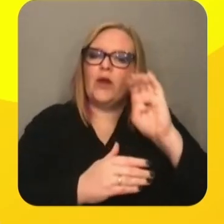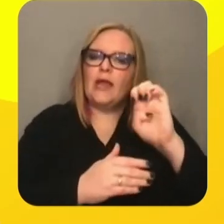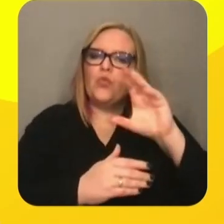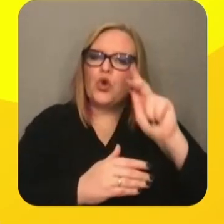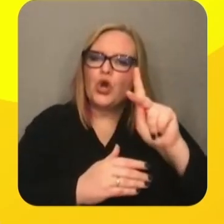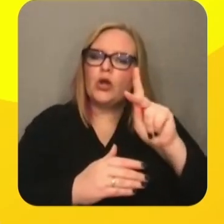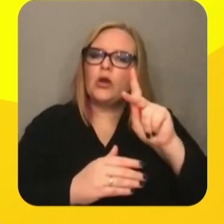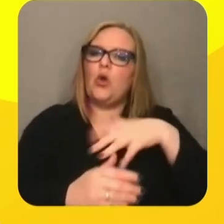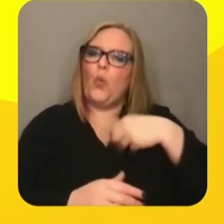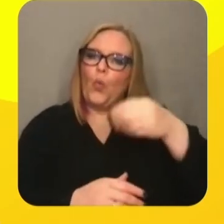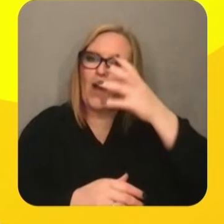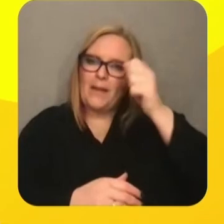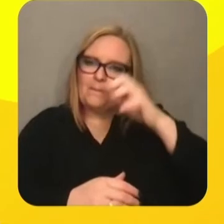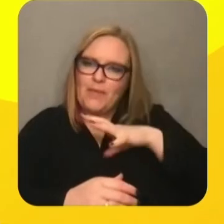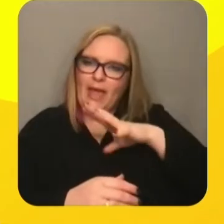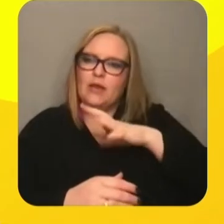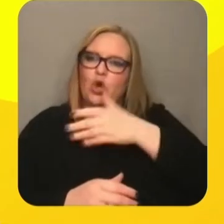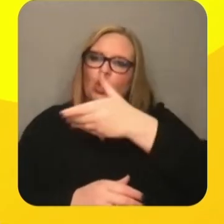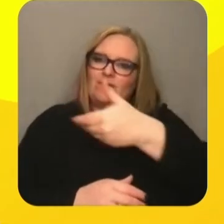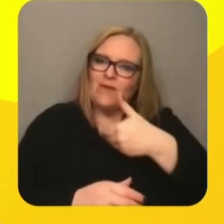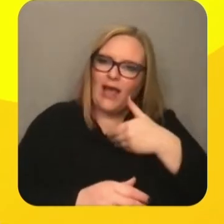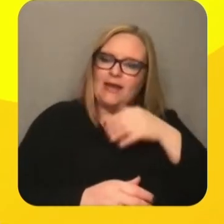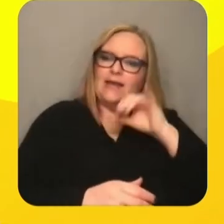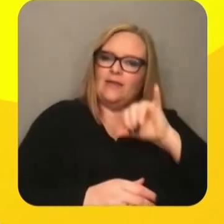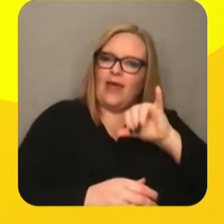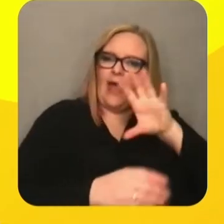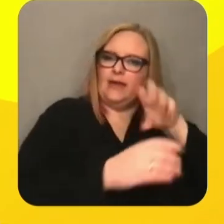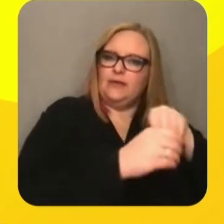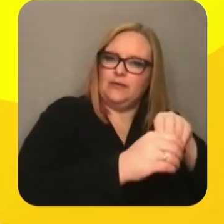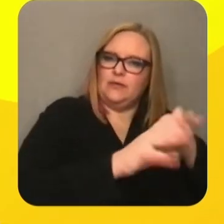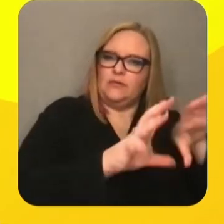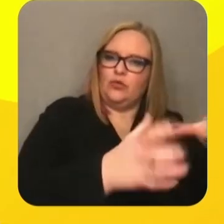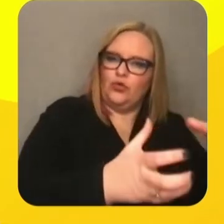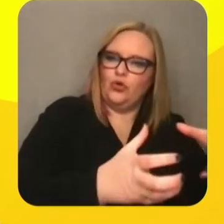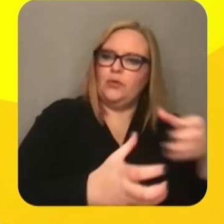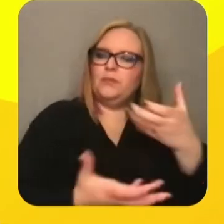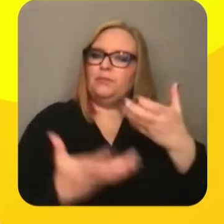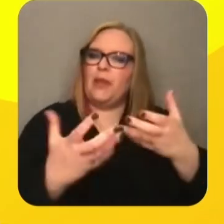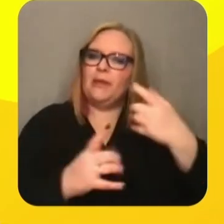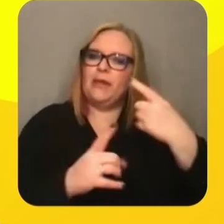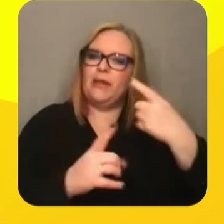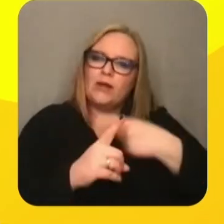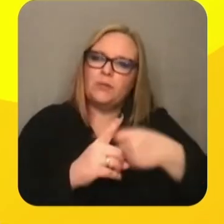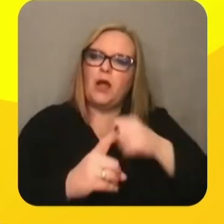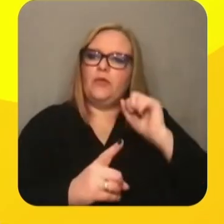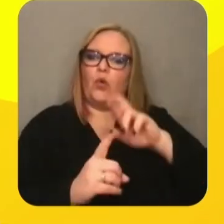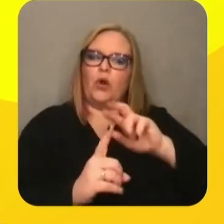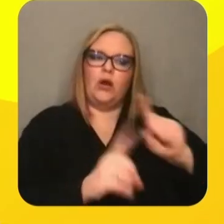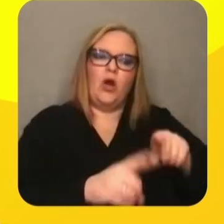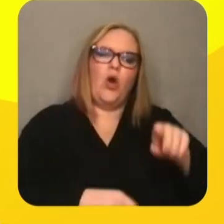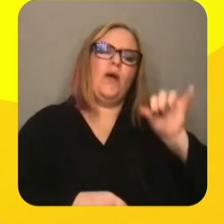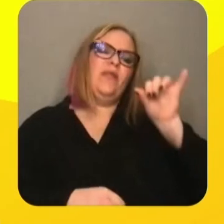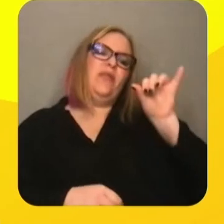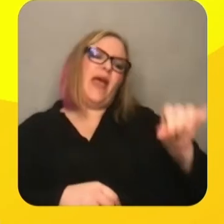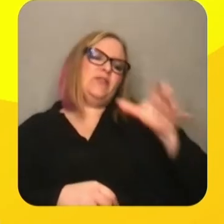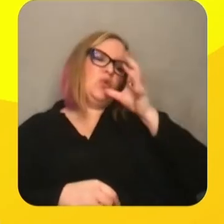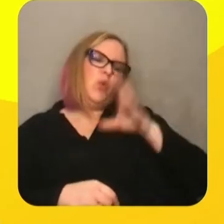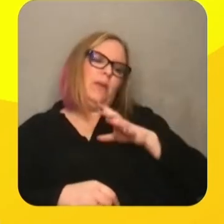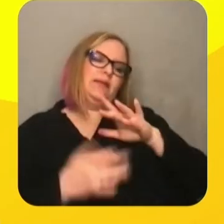whether it be once a month or joining events frequently, not just saying, "Oh, that's the Women's Network event. I'm not going because that's for them,"